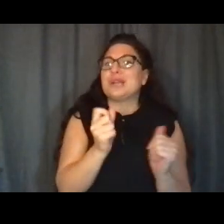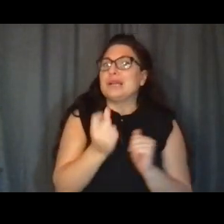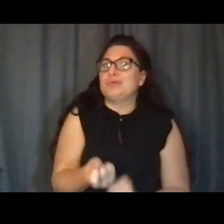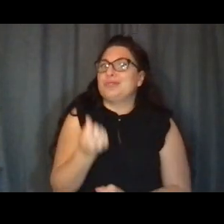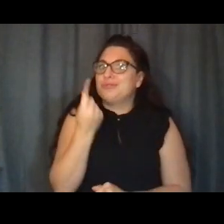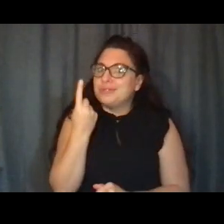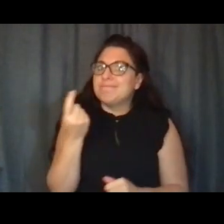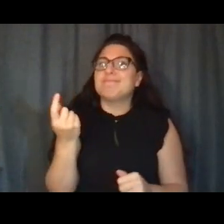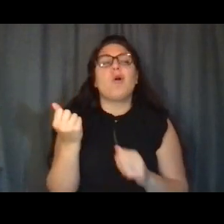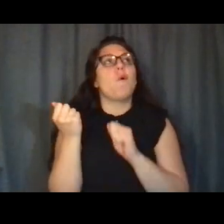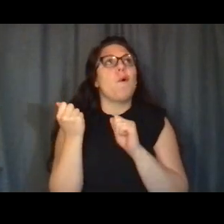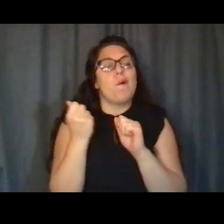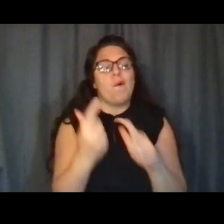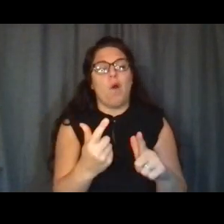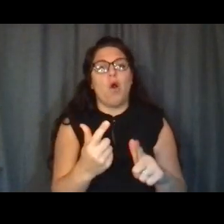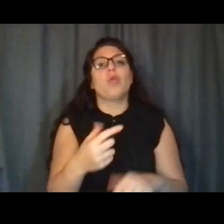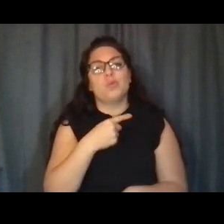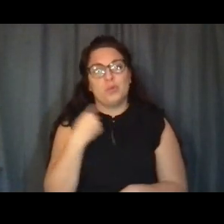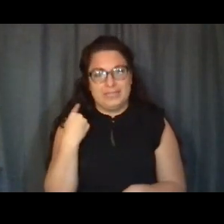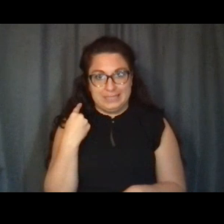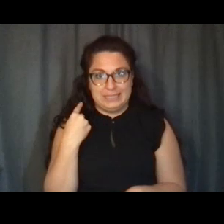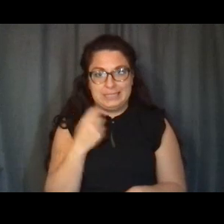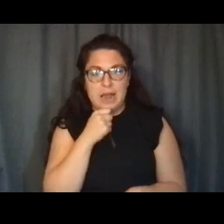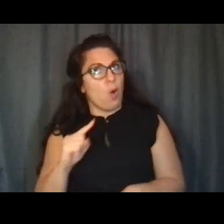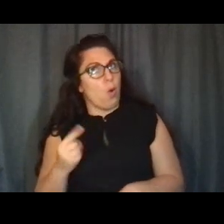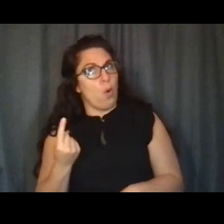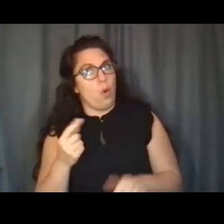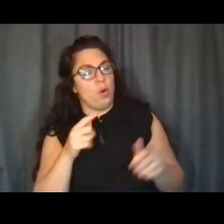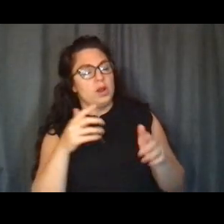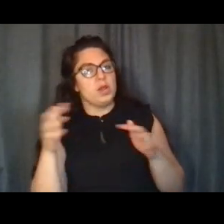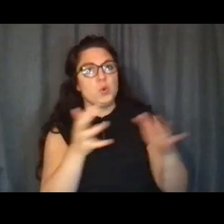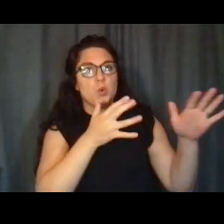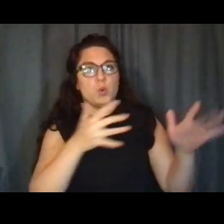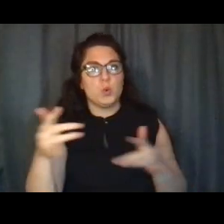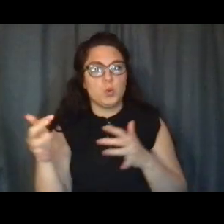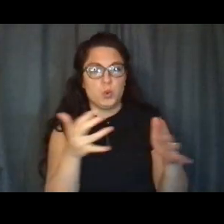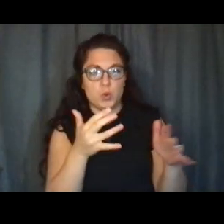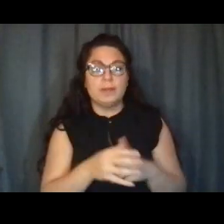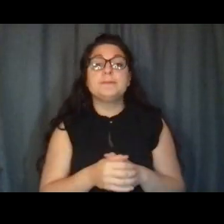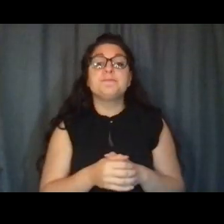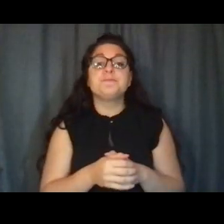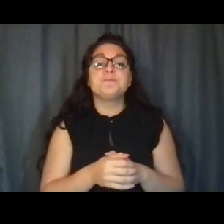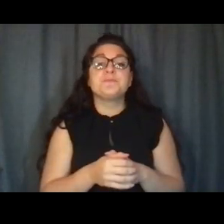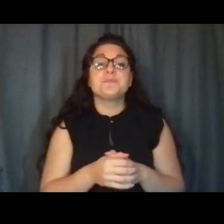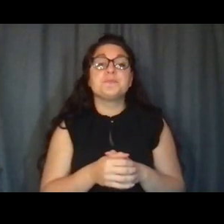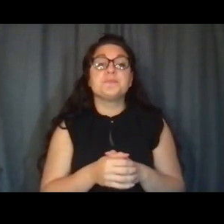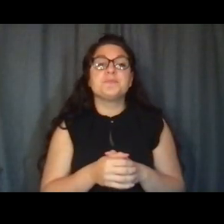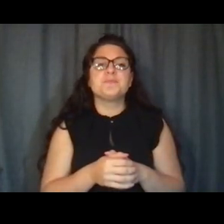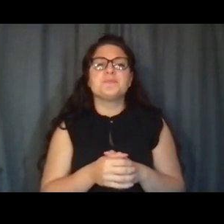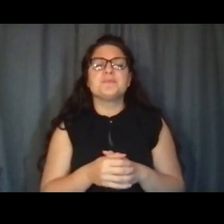to be prepared for them, not just the strong winds. So hurricanes have tornadoes. That seems kind of weird, right?